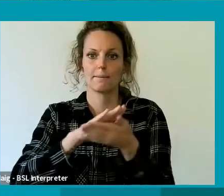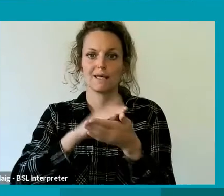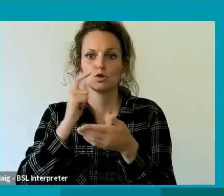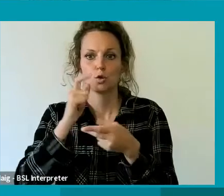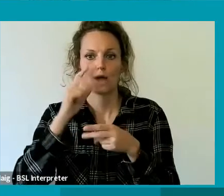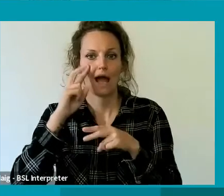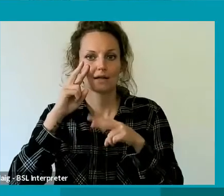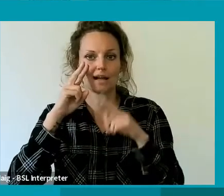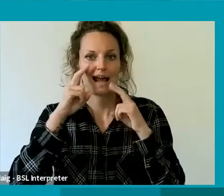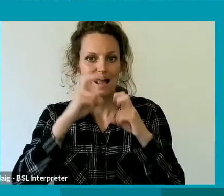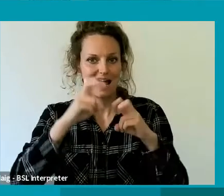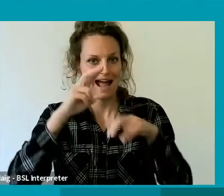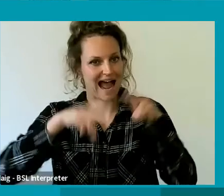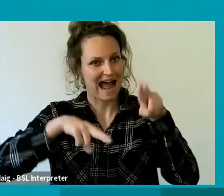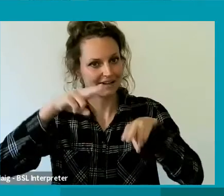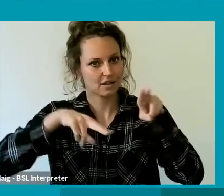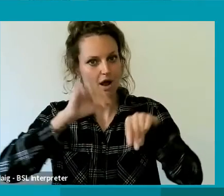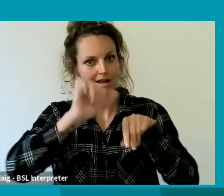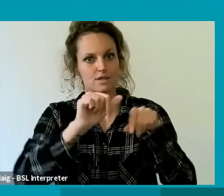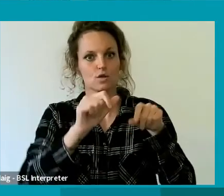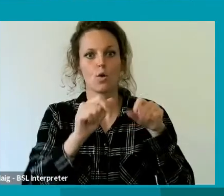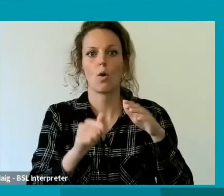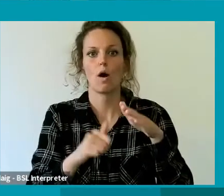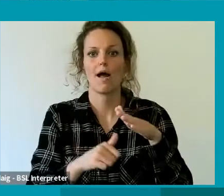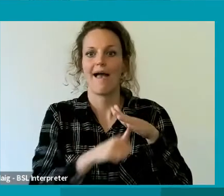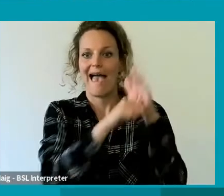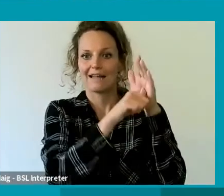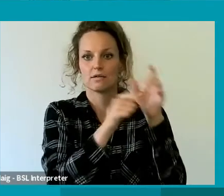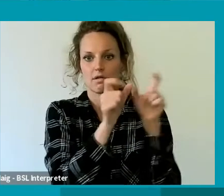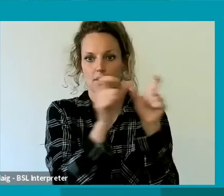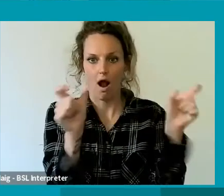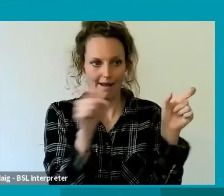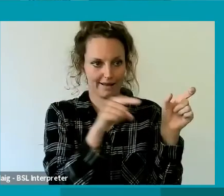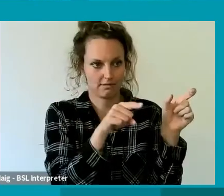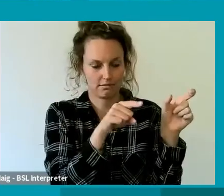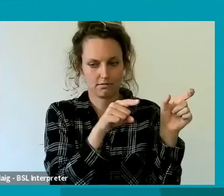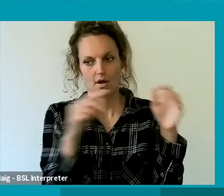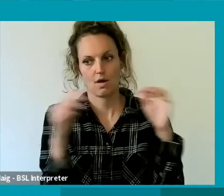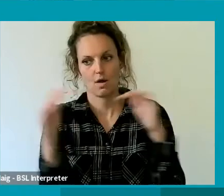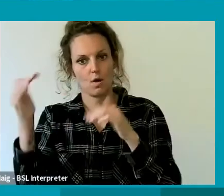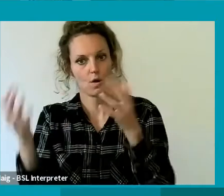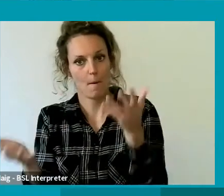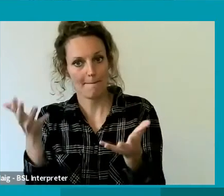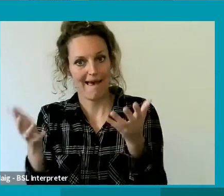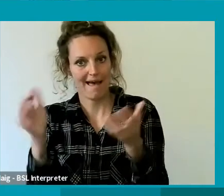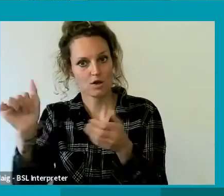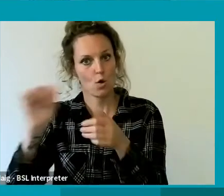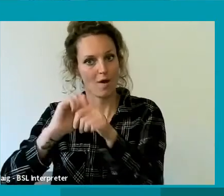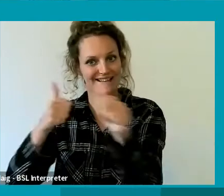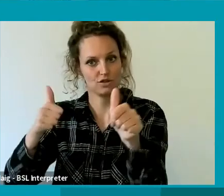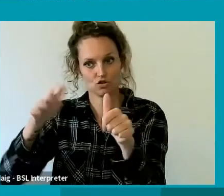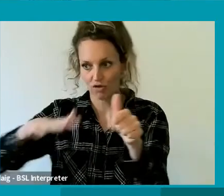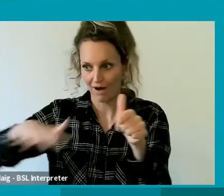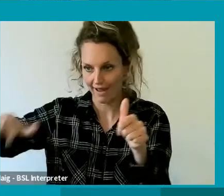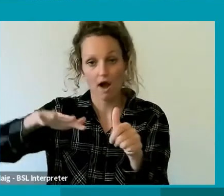against your industry sector for free. So why not play around with that tool to sort of help you,